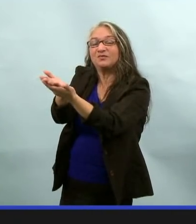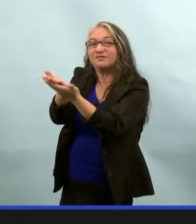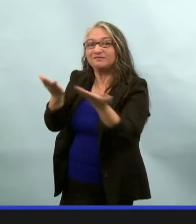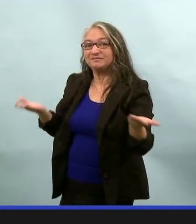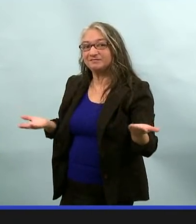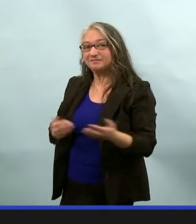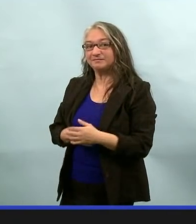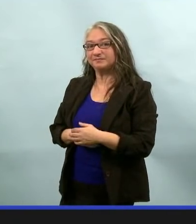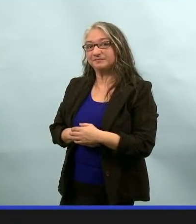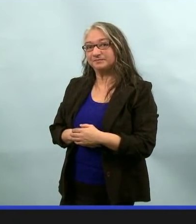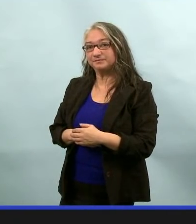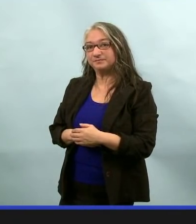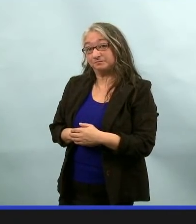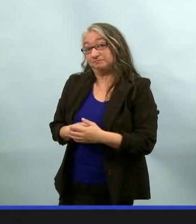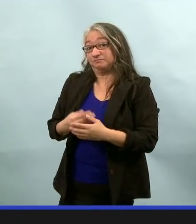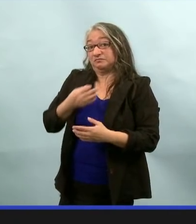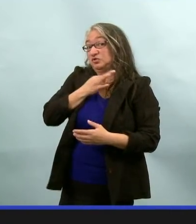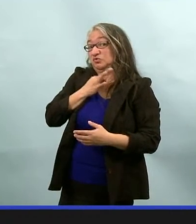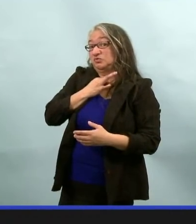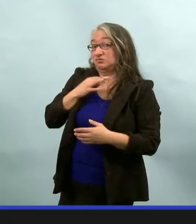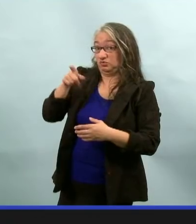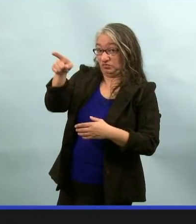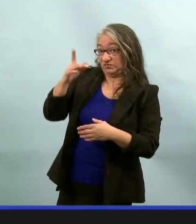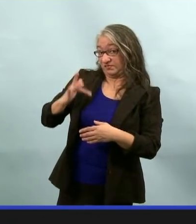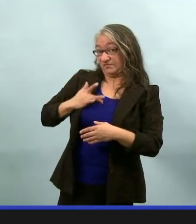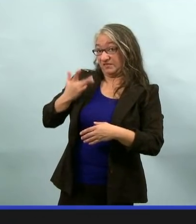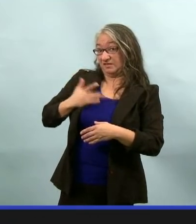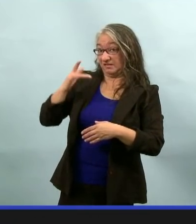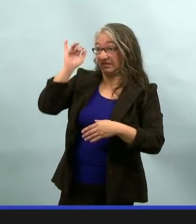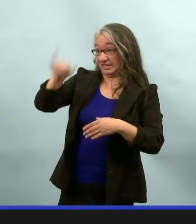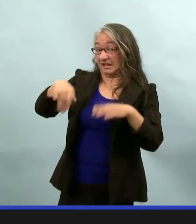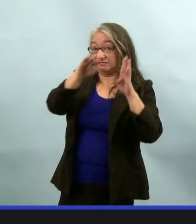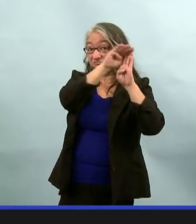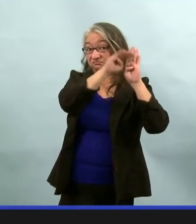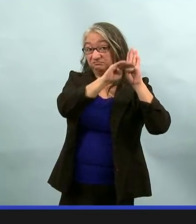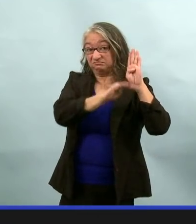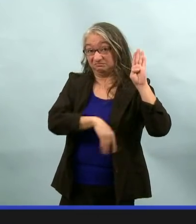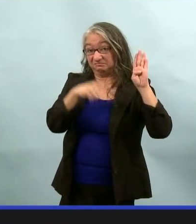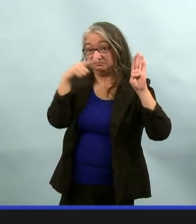exist are not being enforced and that's why we're continuing to see case numbers go up